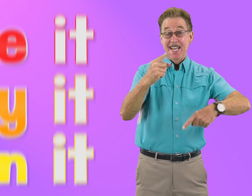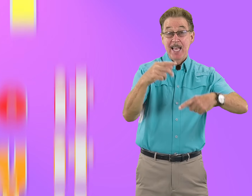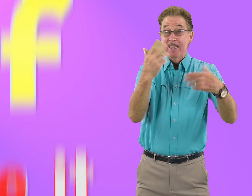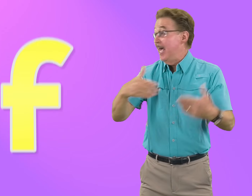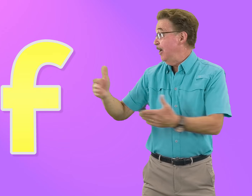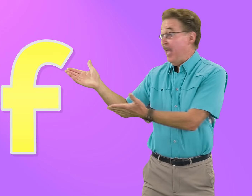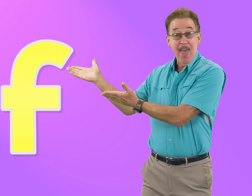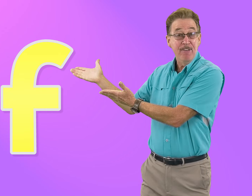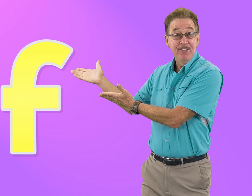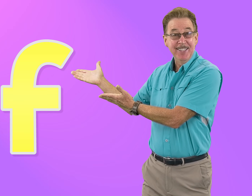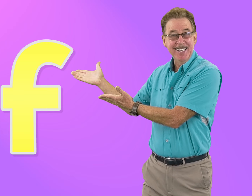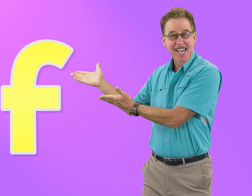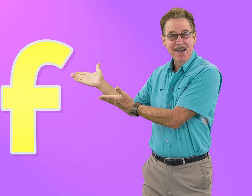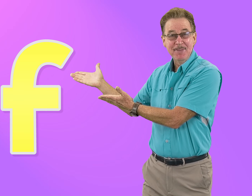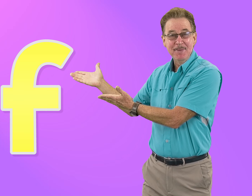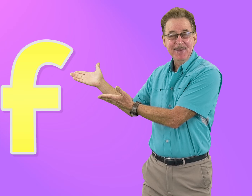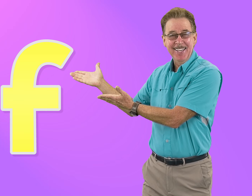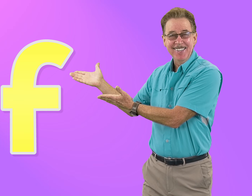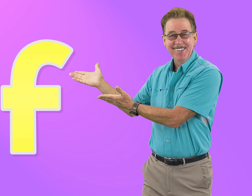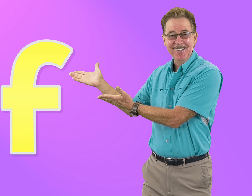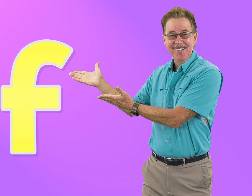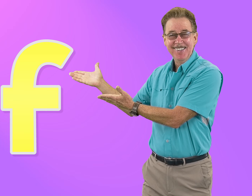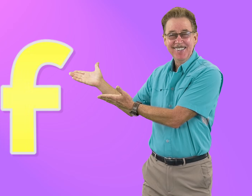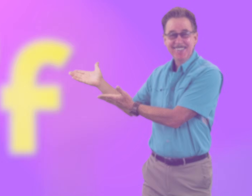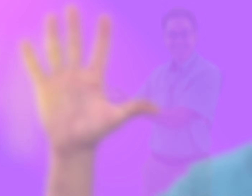Letter F f in the alphabet